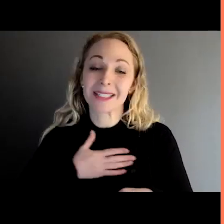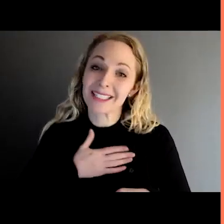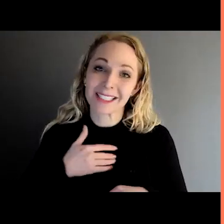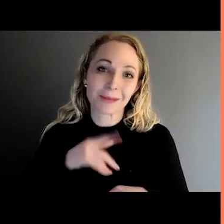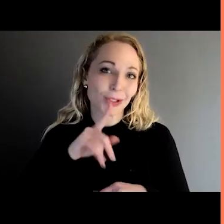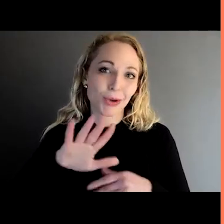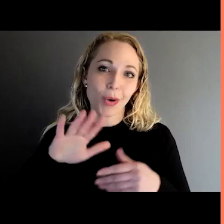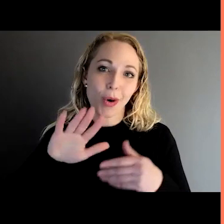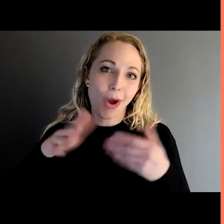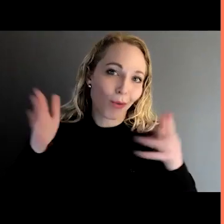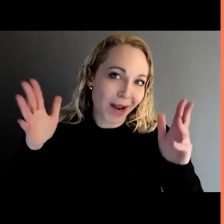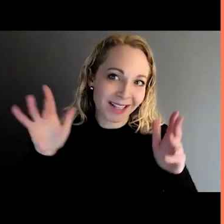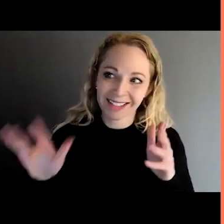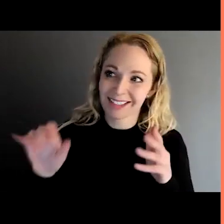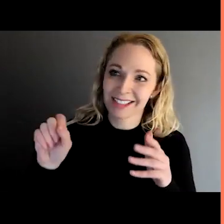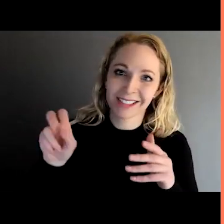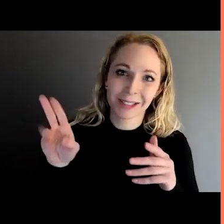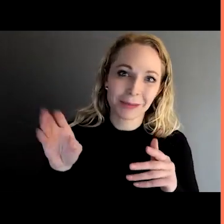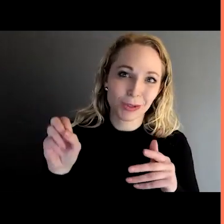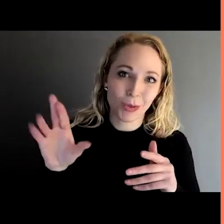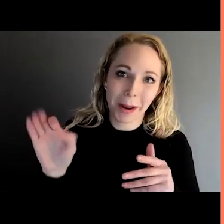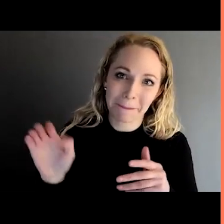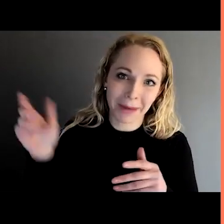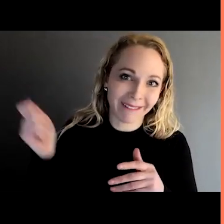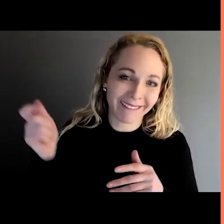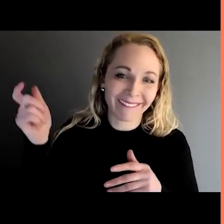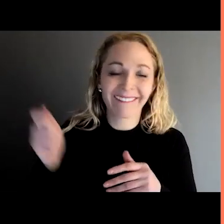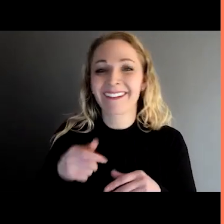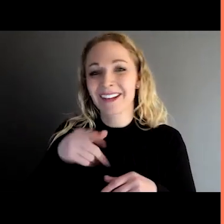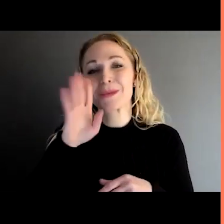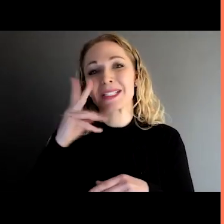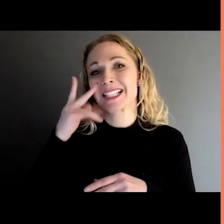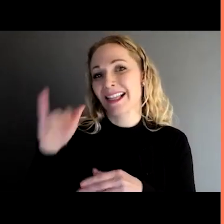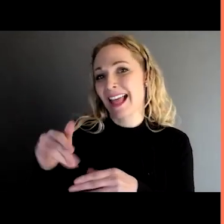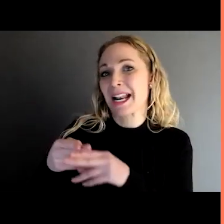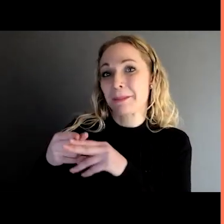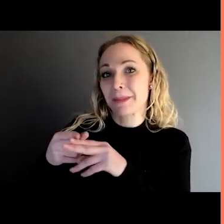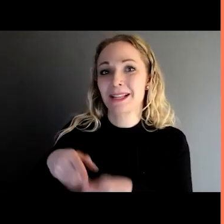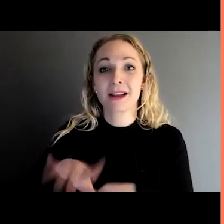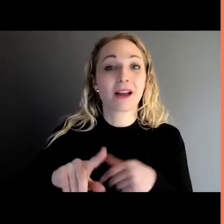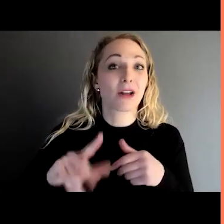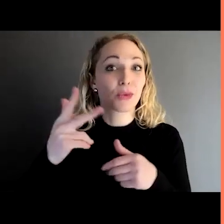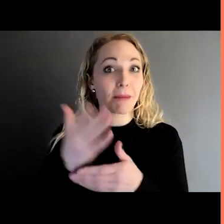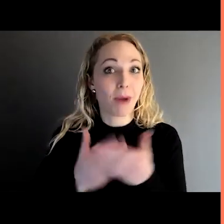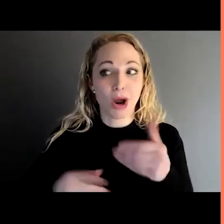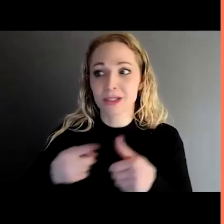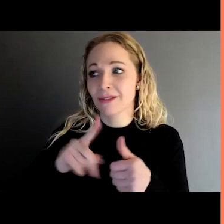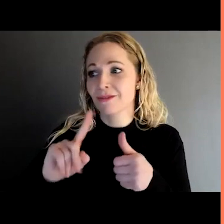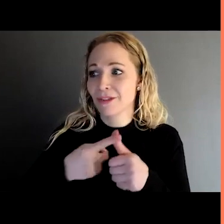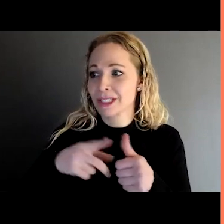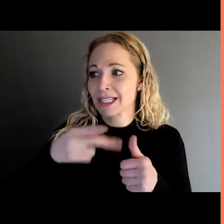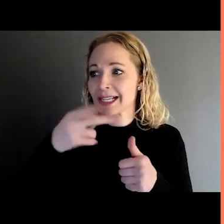OKAY THERE ARE THREE PARTS TO THIS EVENT. FIRST, DEREK HAWKINS WILL TALK ABOUT A PROBLEM SOLVED